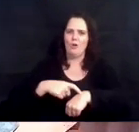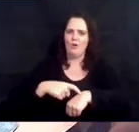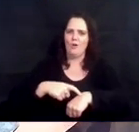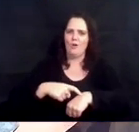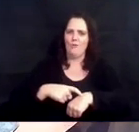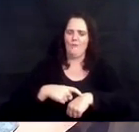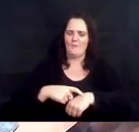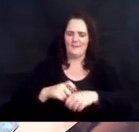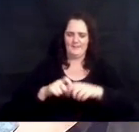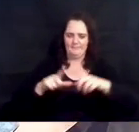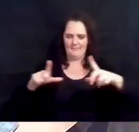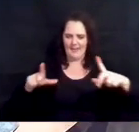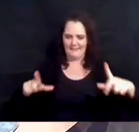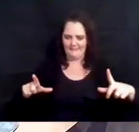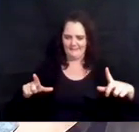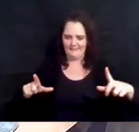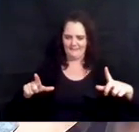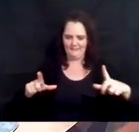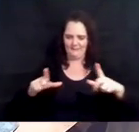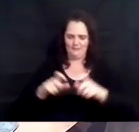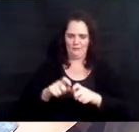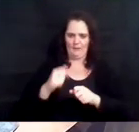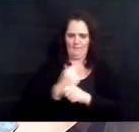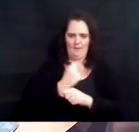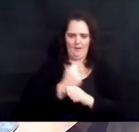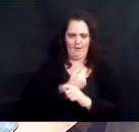And once you start to bring duration sequence series